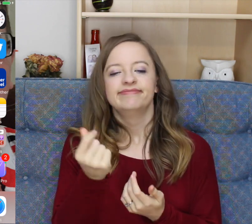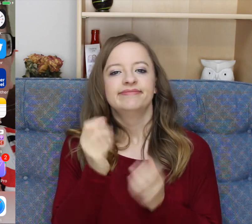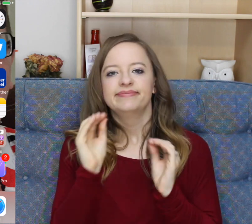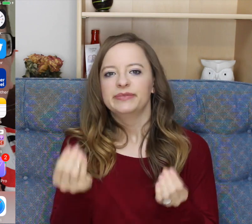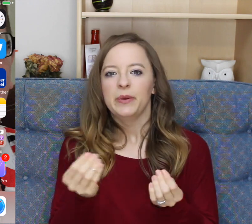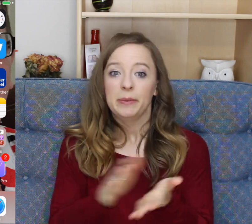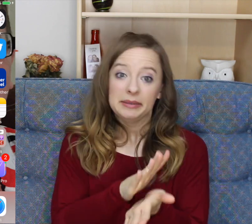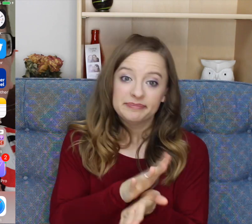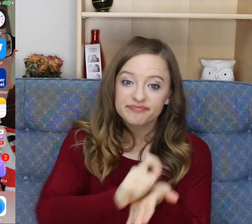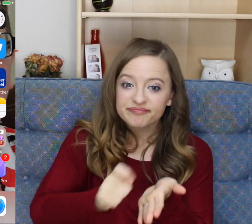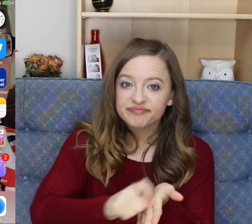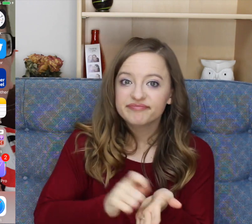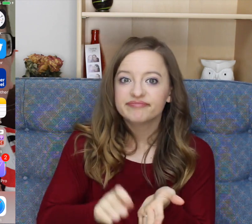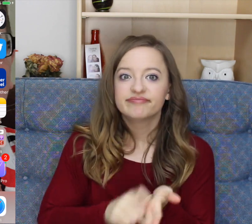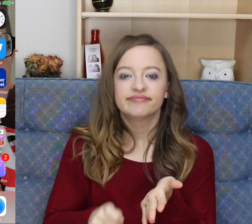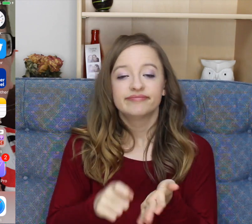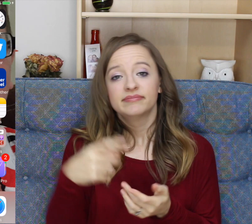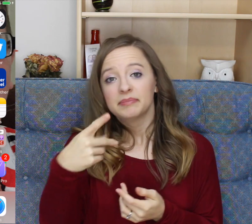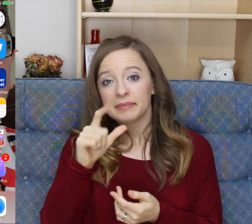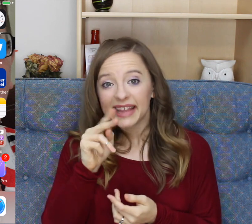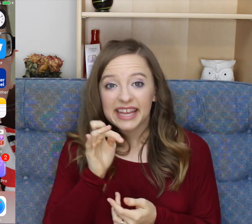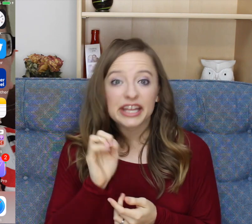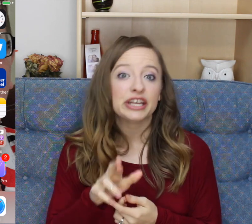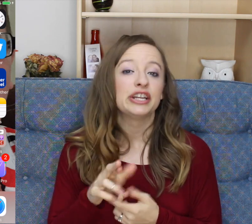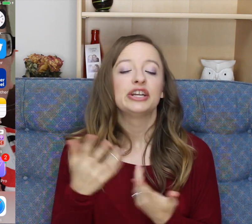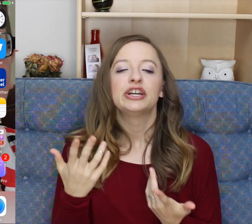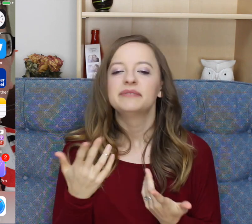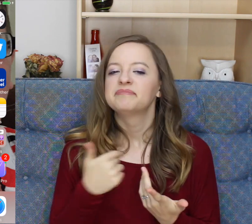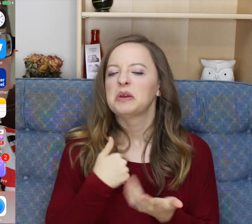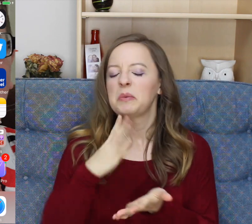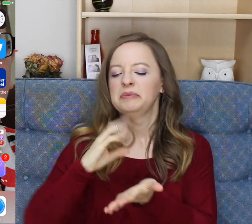write down, I don't have a planner or somethign to physically